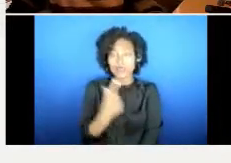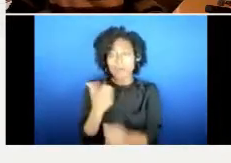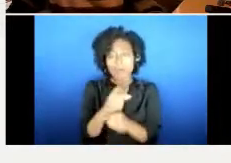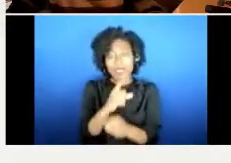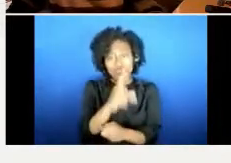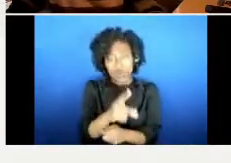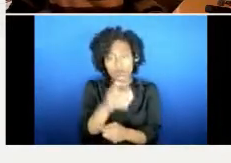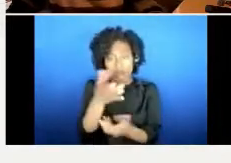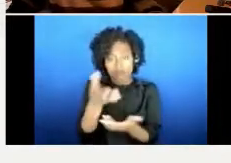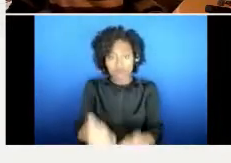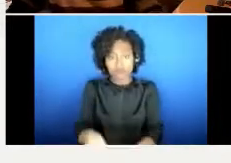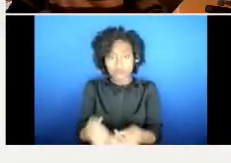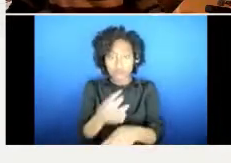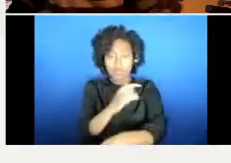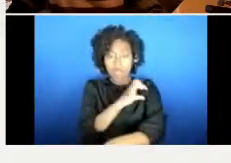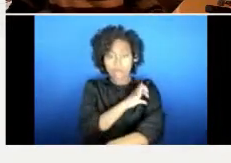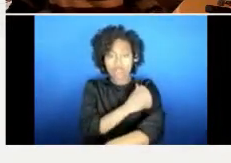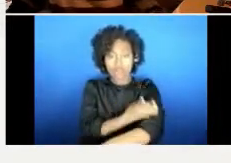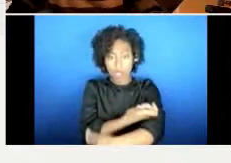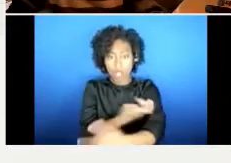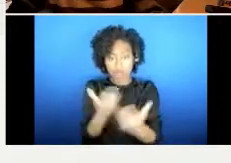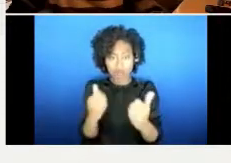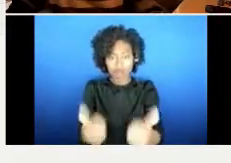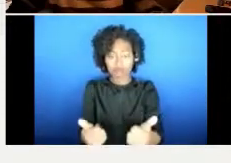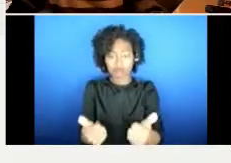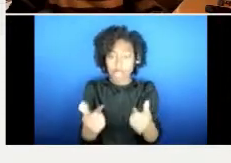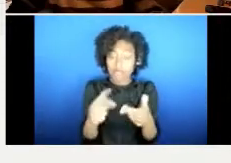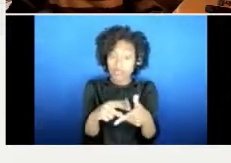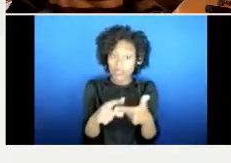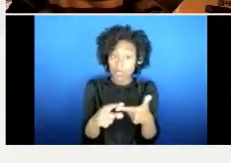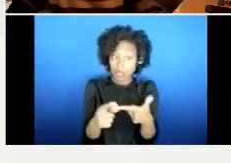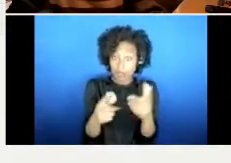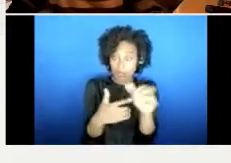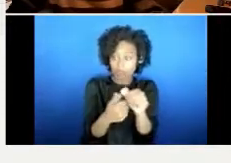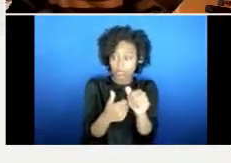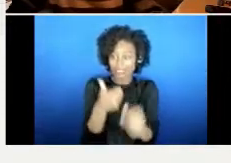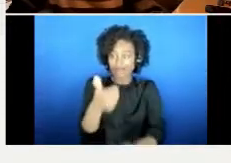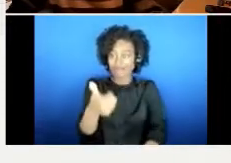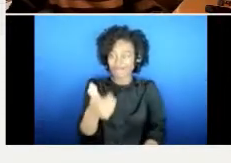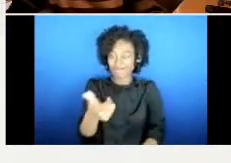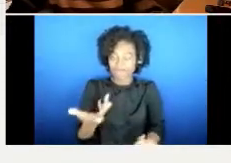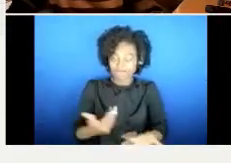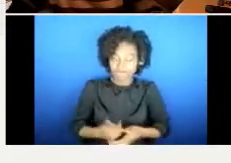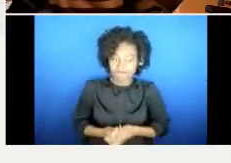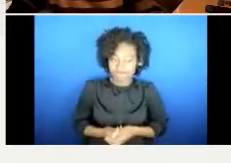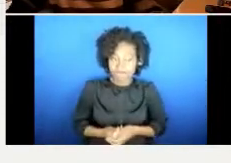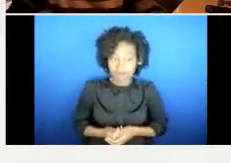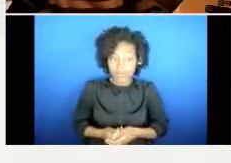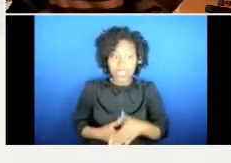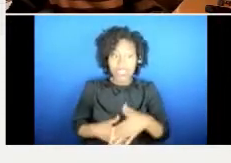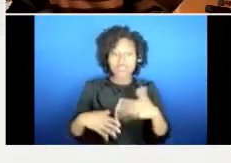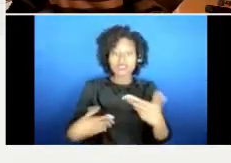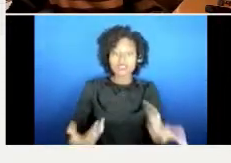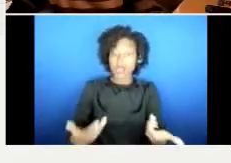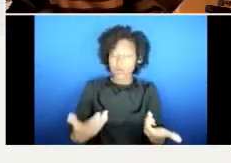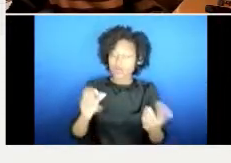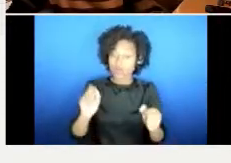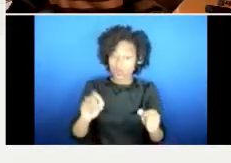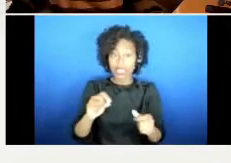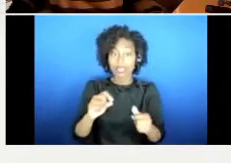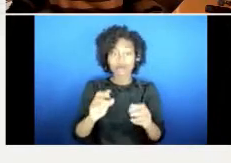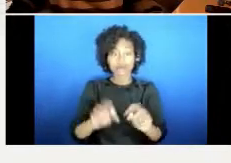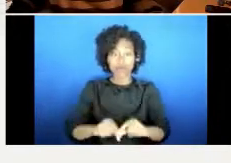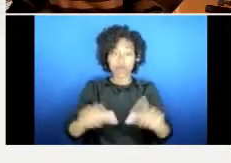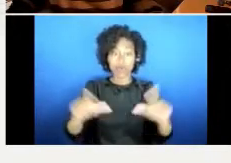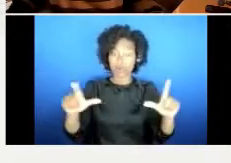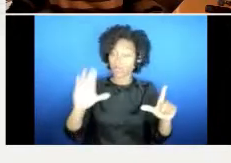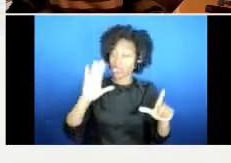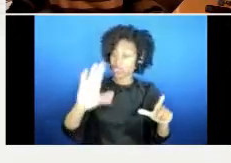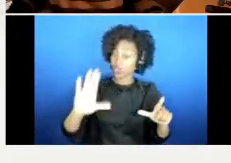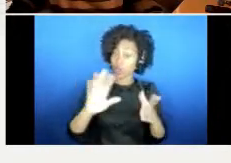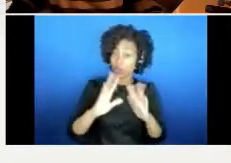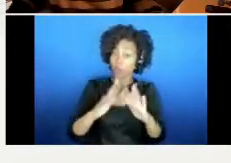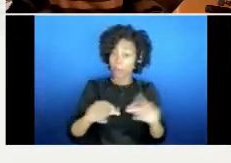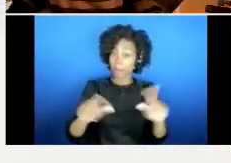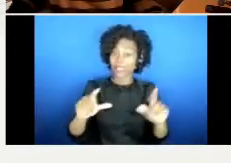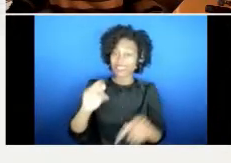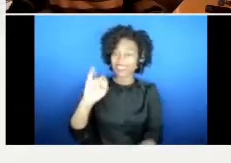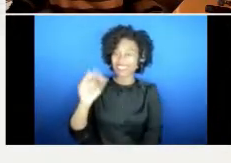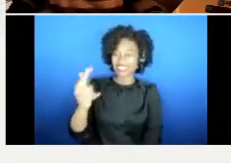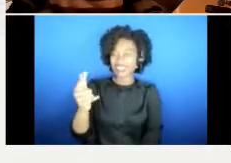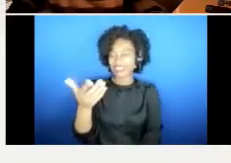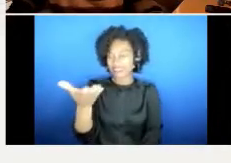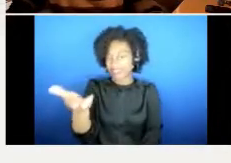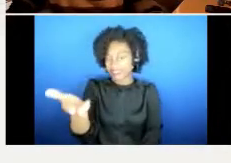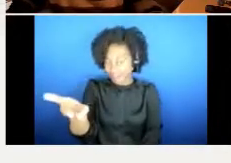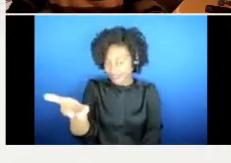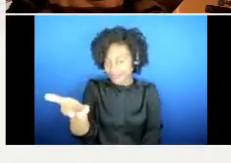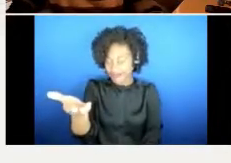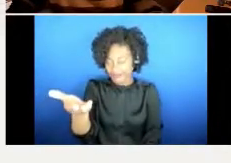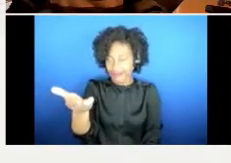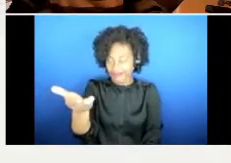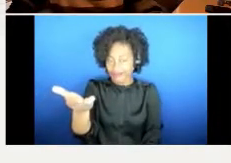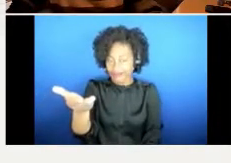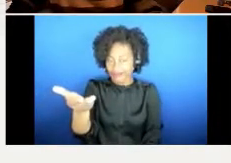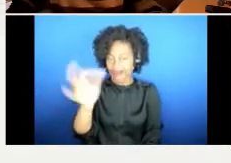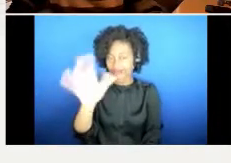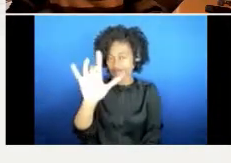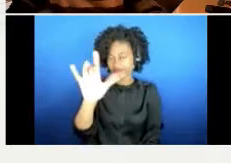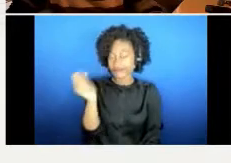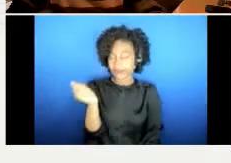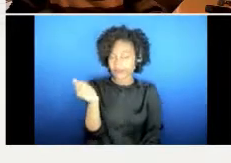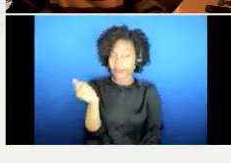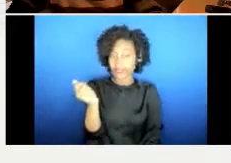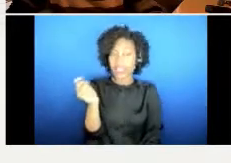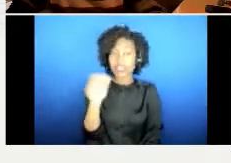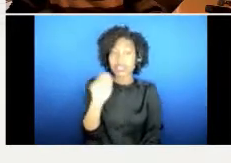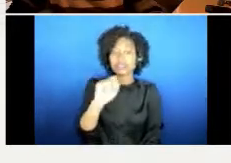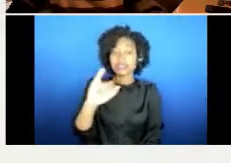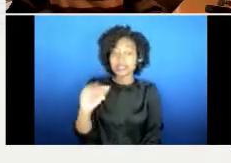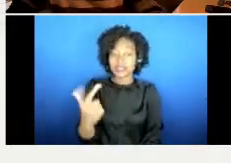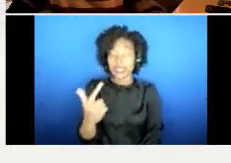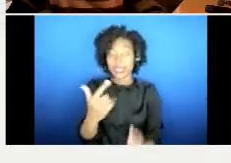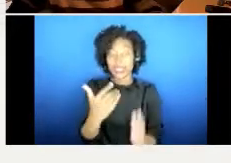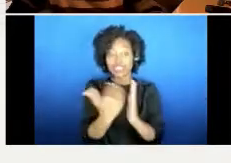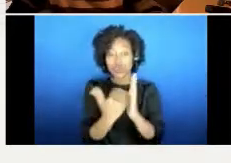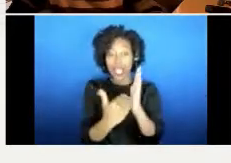same way, SIGs can go to their webpage by clicking SIGs. And then to the SIG directory...